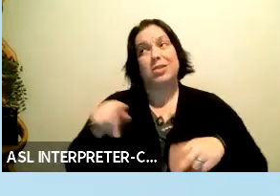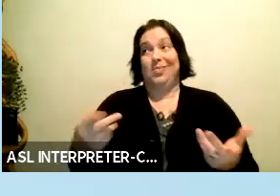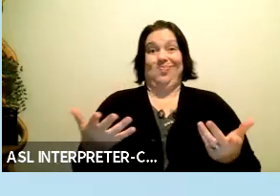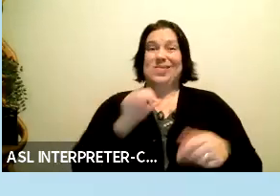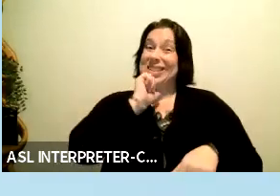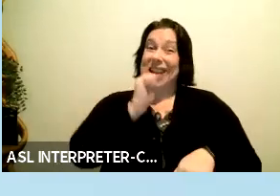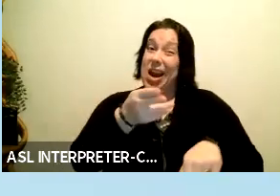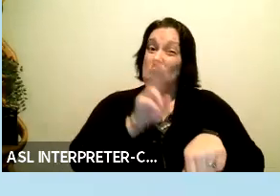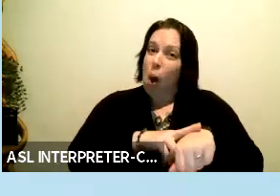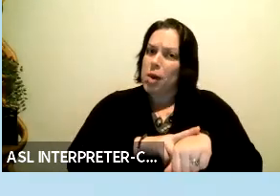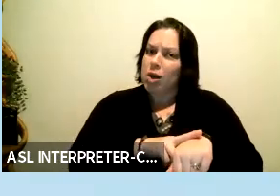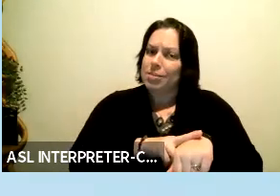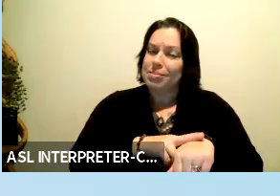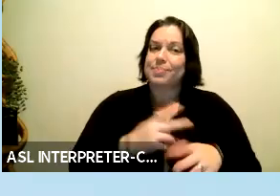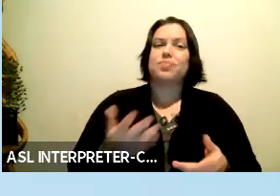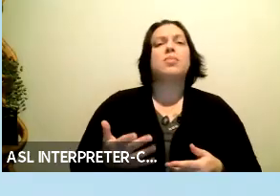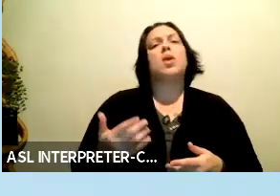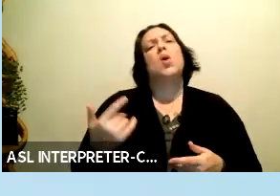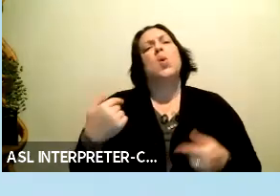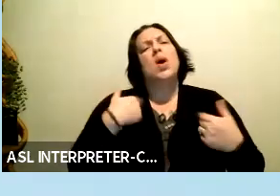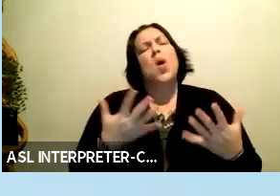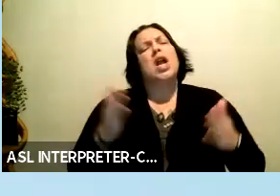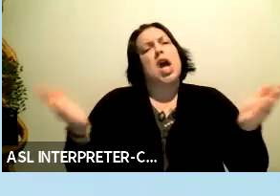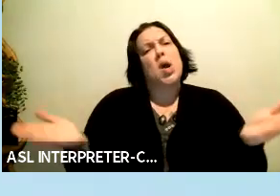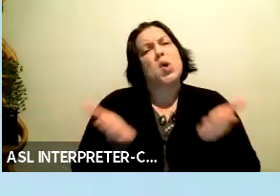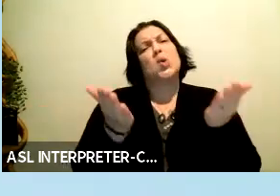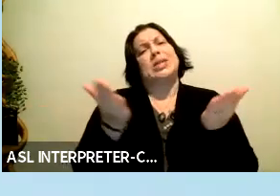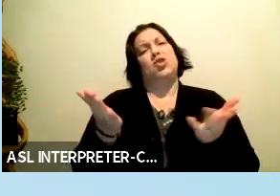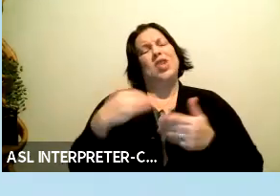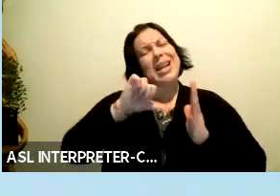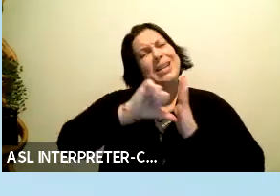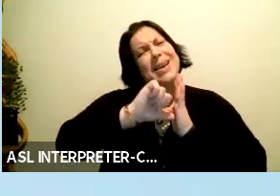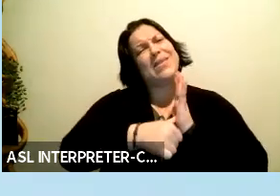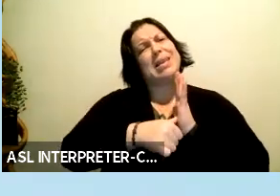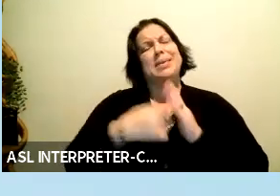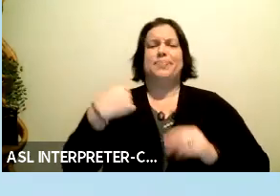be one more voice to encourage each other and emphasize that we are most helpful to others